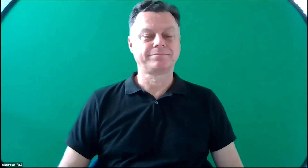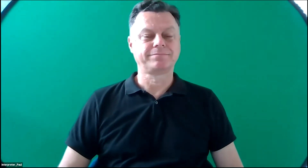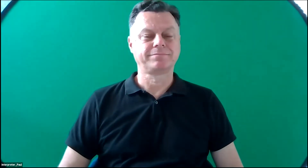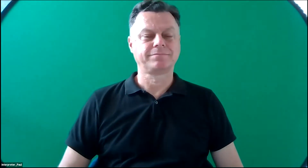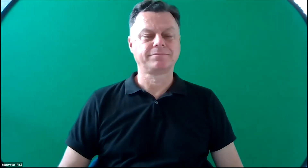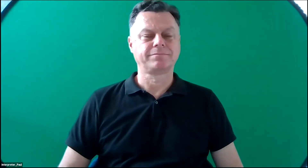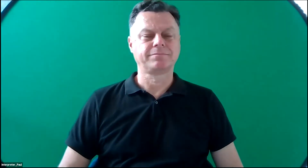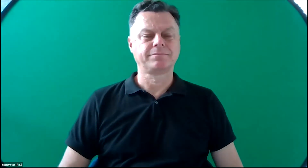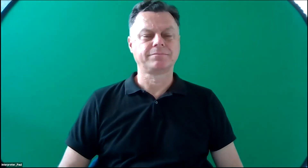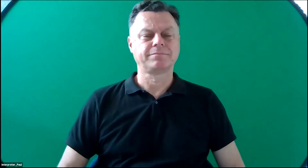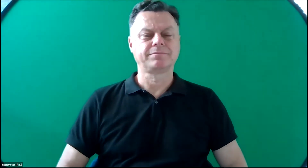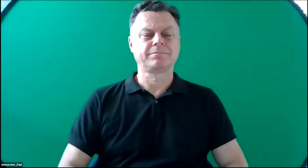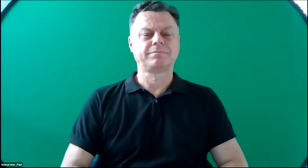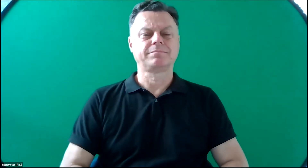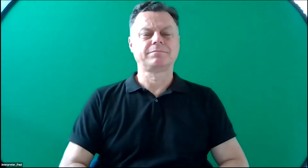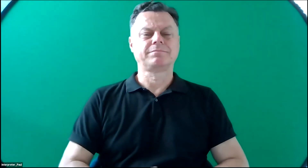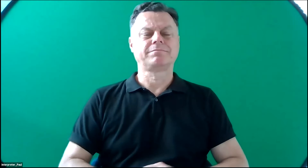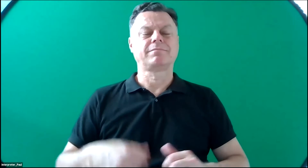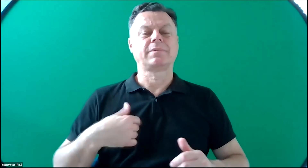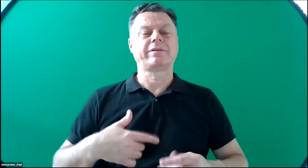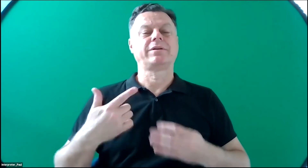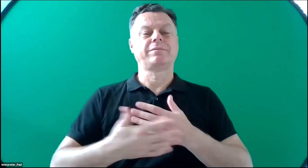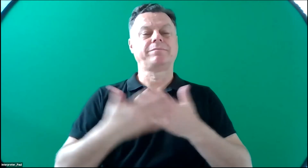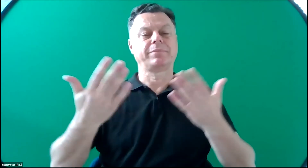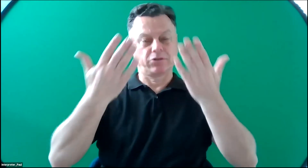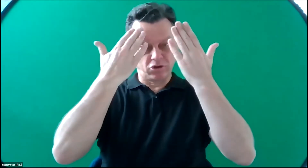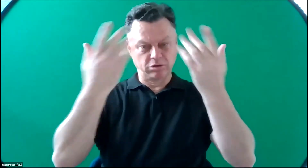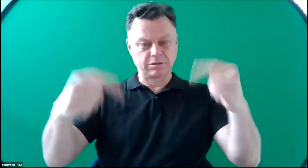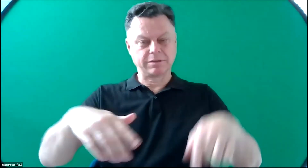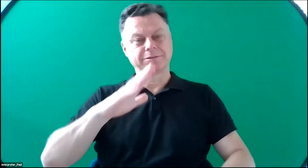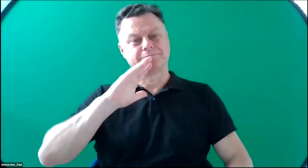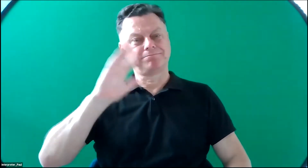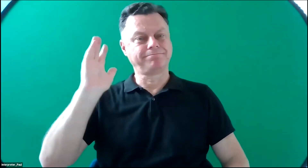today I'm very honoured to be here and able to talk about this and bring - we're having such